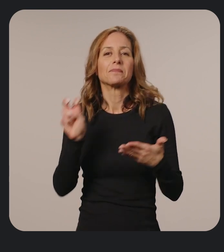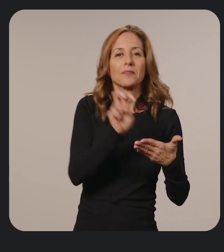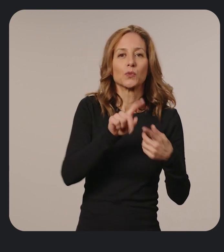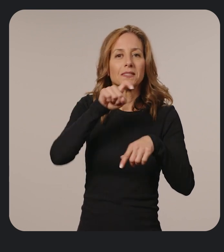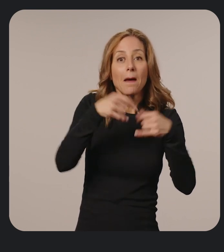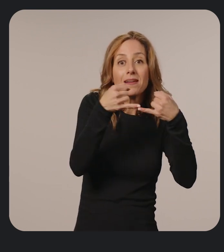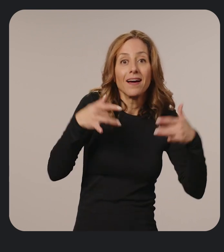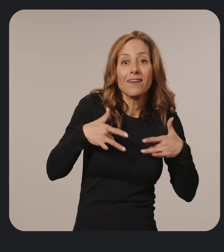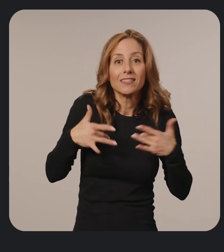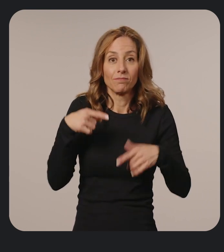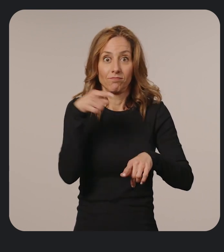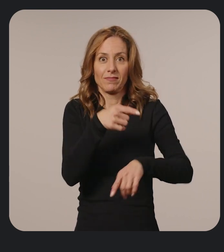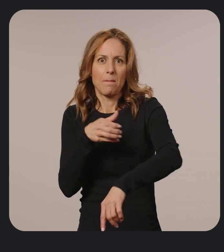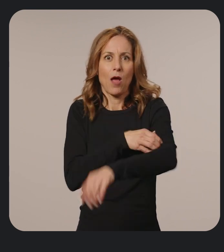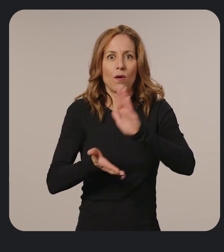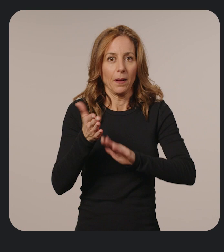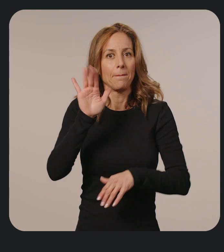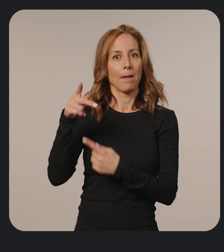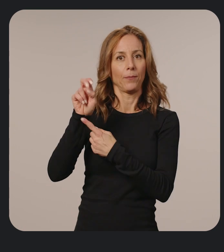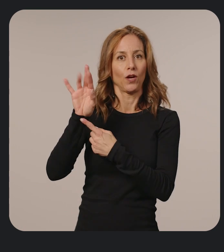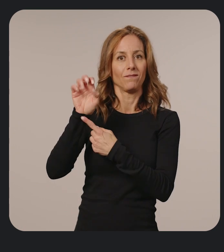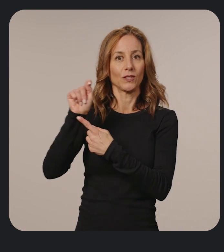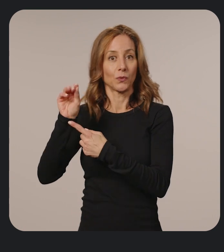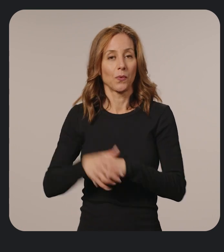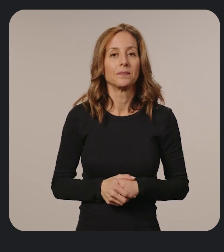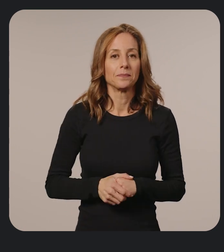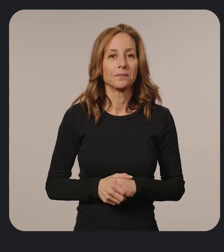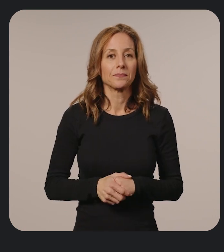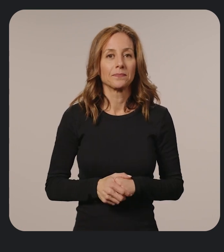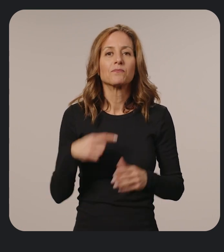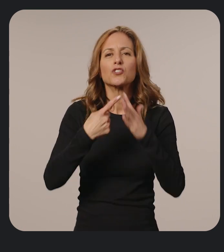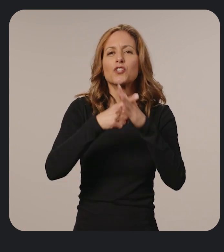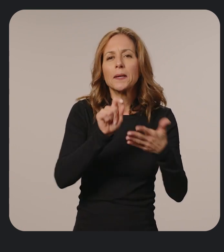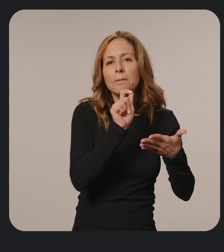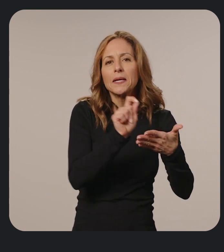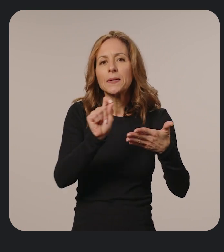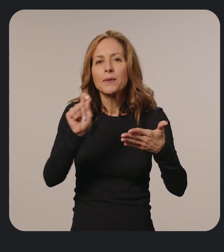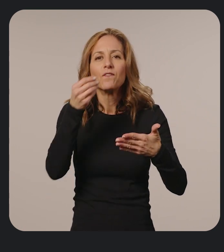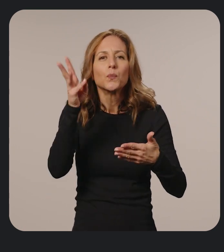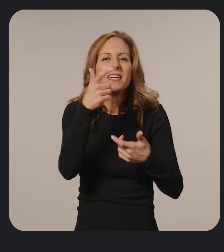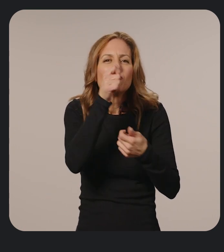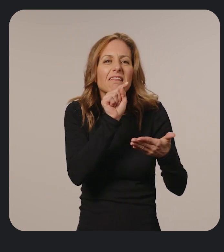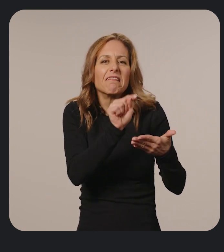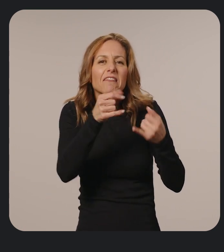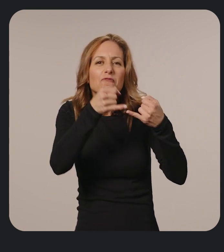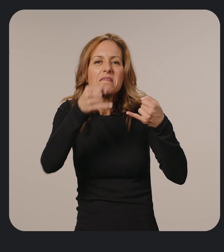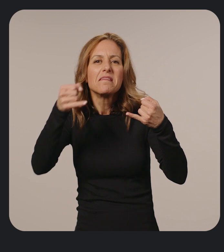Let's hop over to Timeline Events, which is now powered by Perfetto. We'll start by pinning a few interesting threads